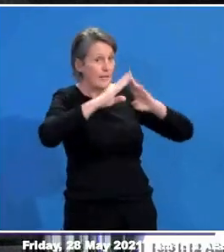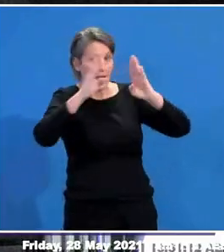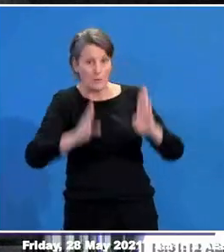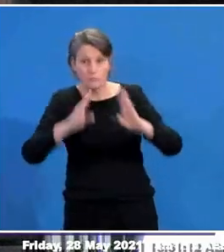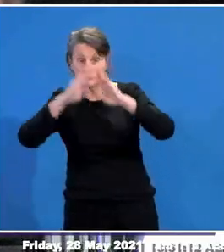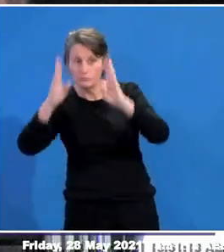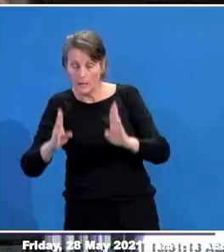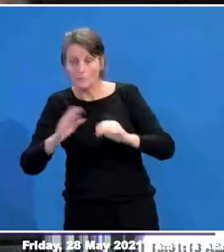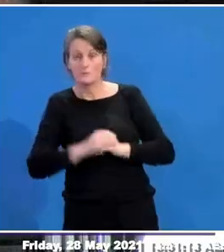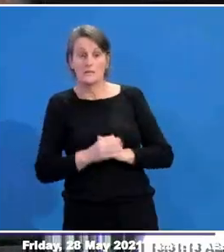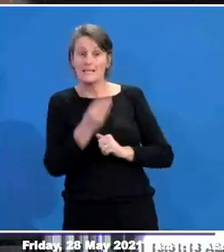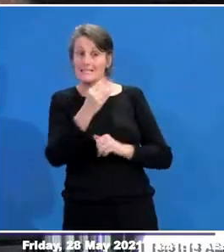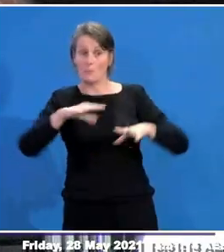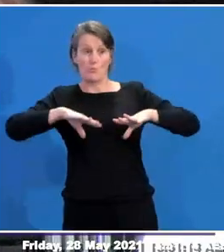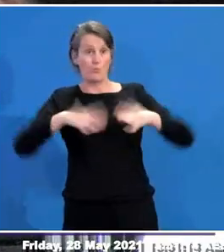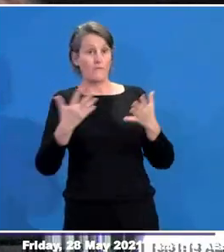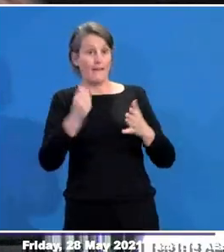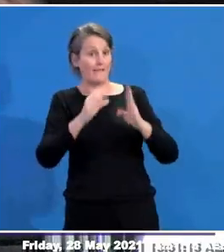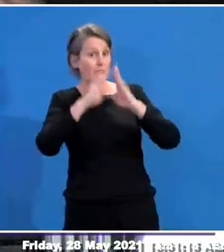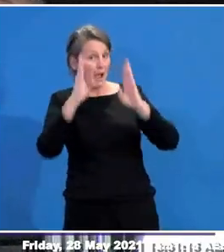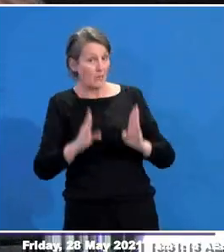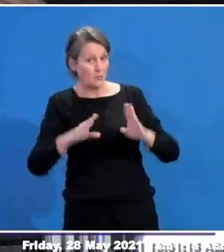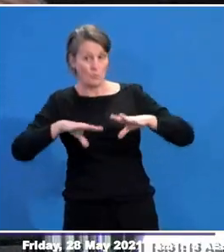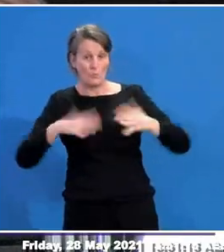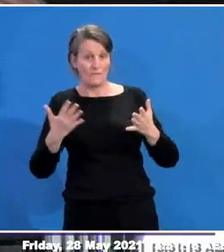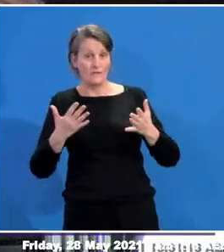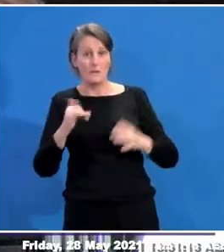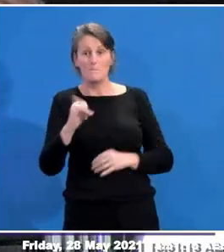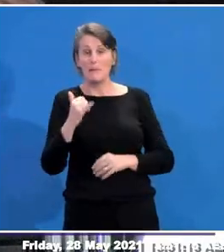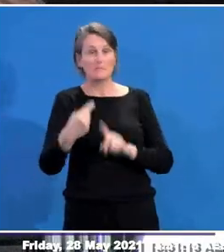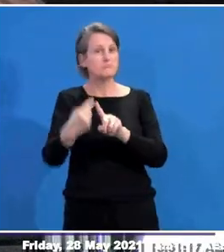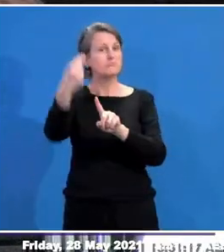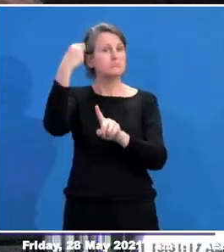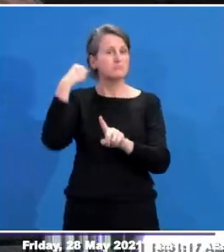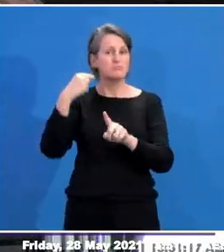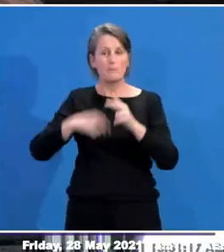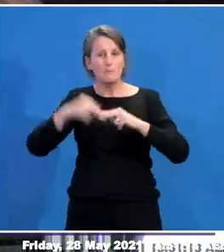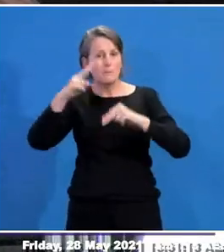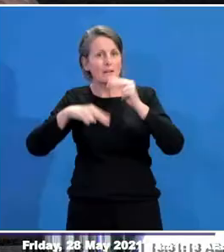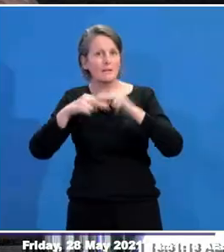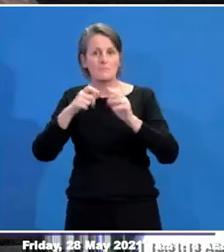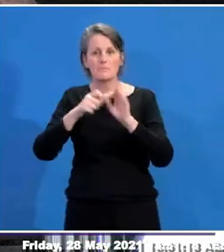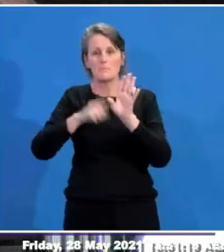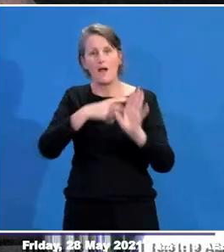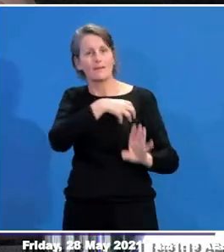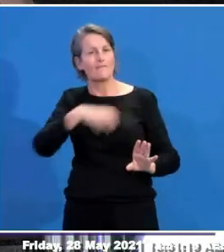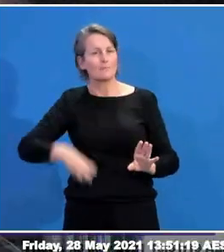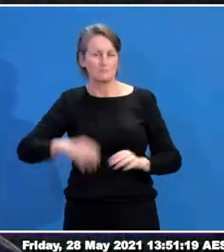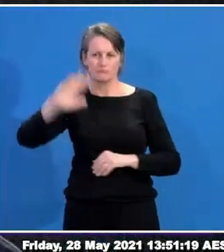are some that are already built. Is it fair to say they were built by State Governments at the time when they had responsibility for these issues?